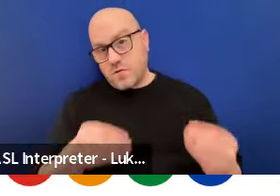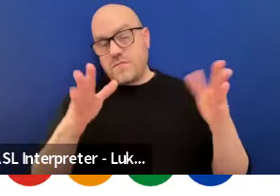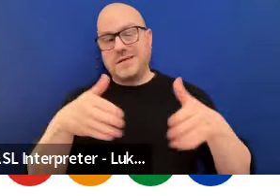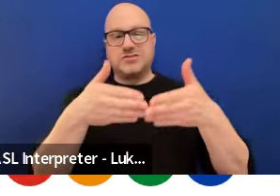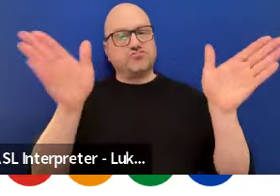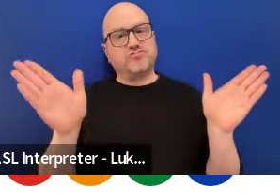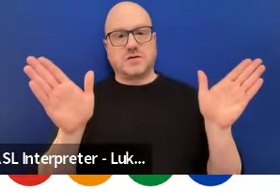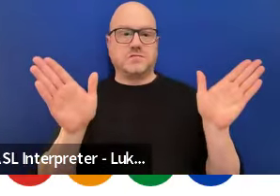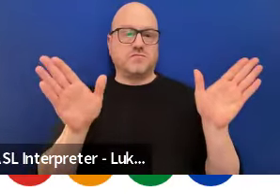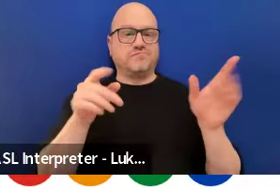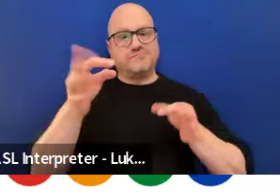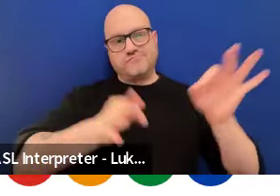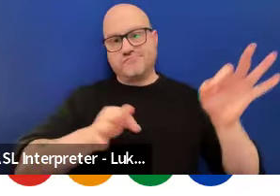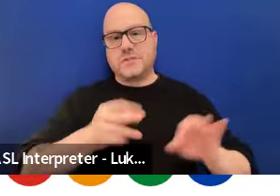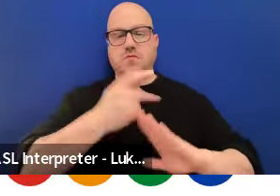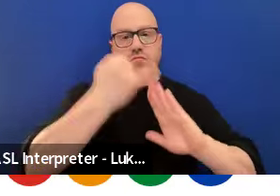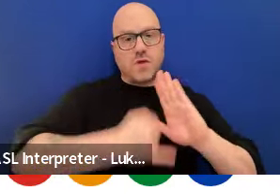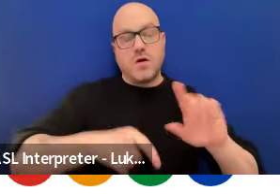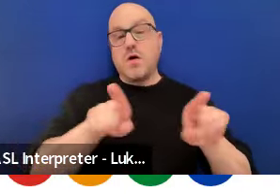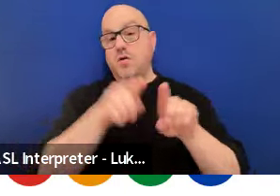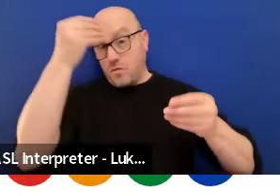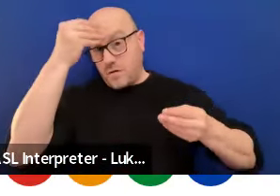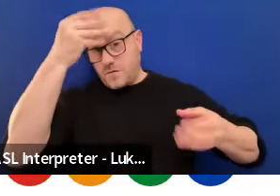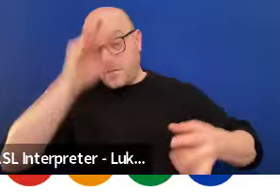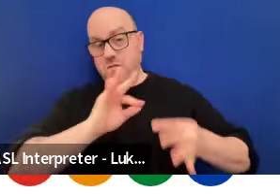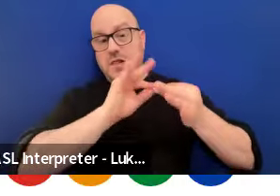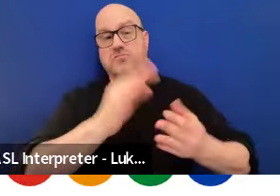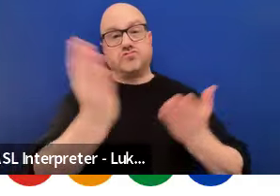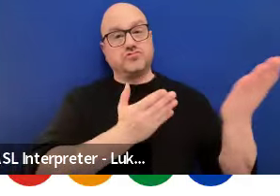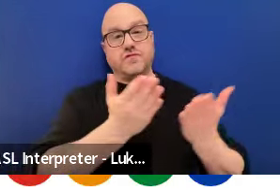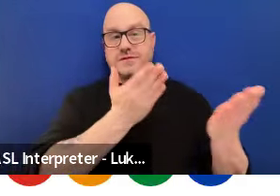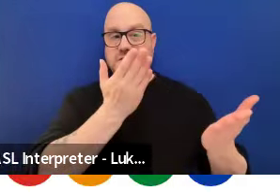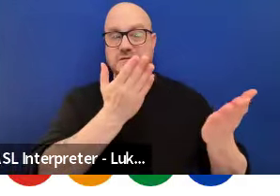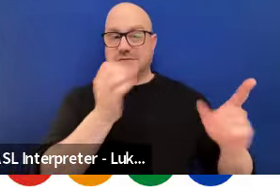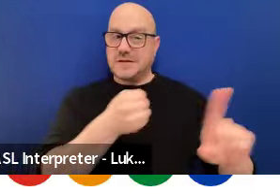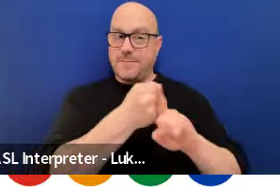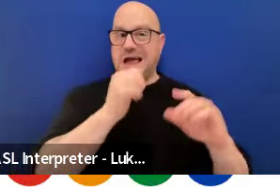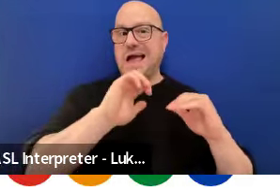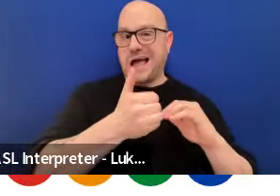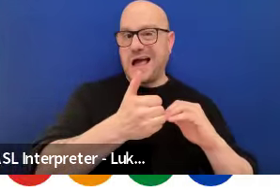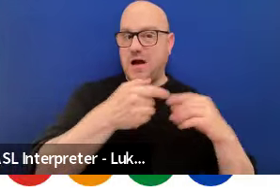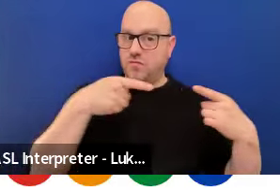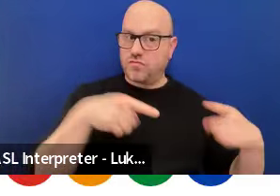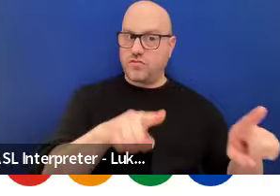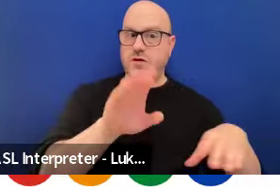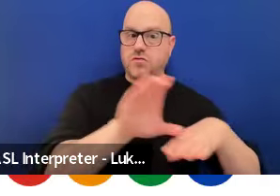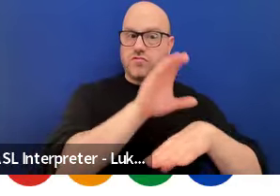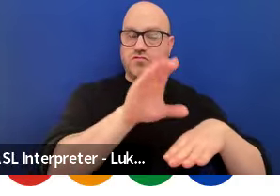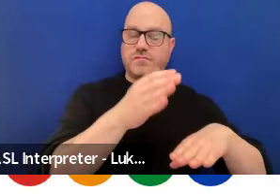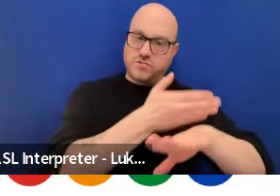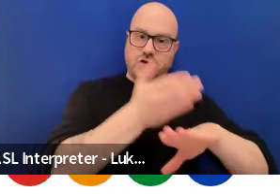CAN GO TO MBTA. COM/EVENTS. THIS WILL GIVE AN OVERVIEW OF THE PROJECTS AS WELL AS